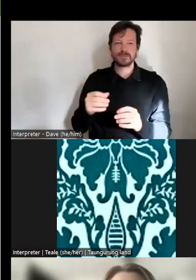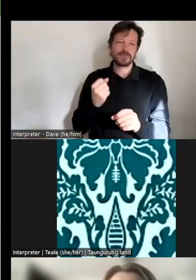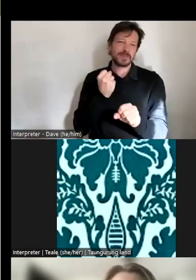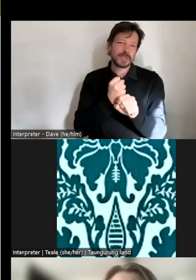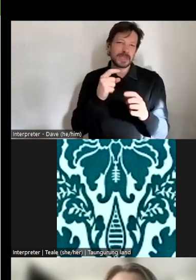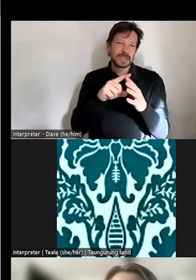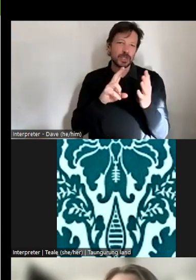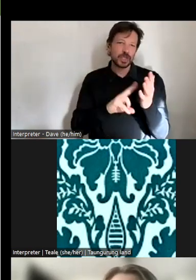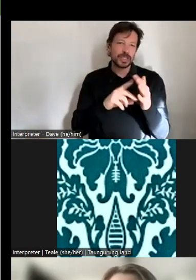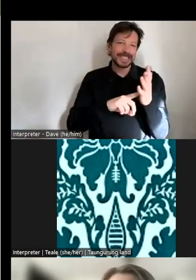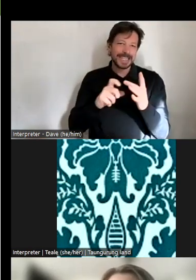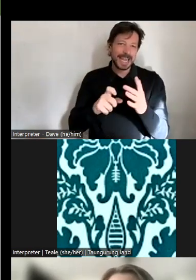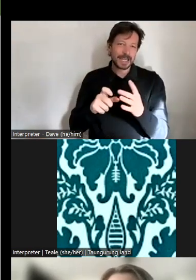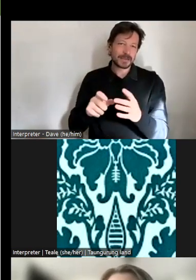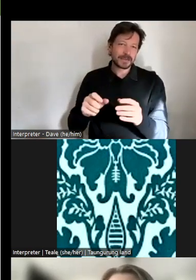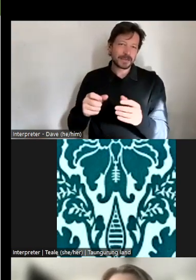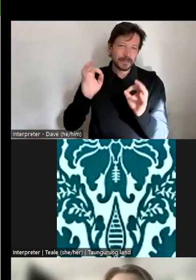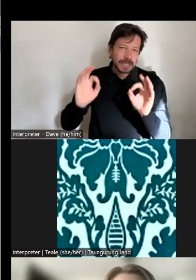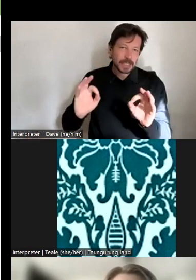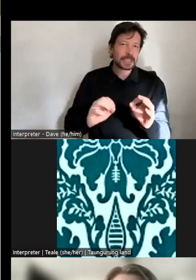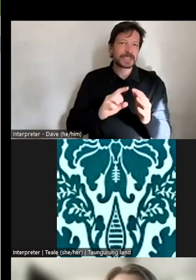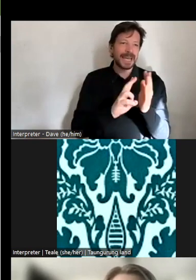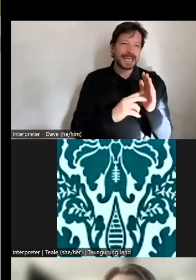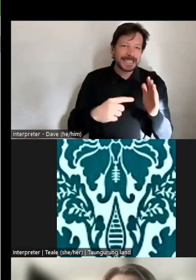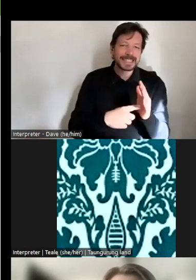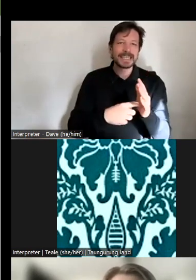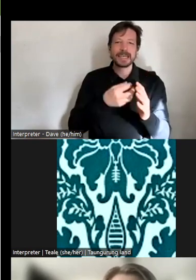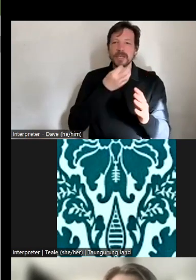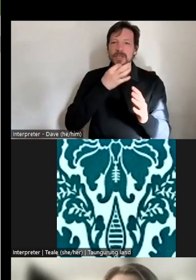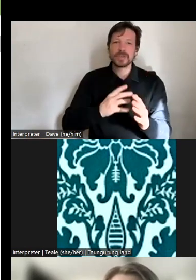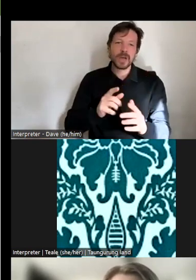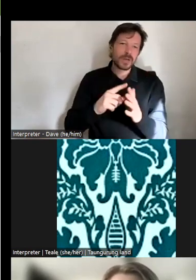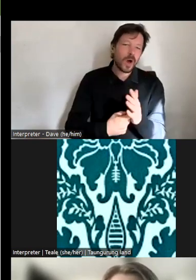or it could be an ENT. Experience with childhood hearing loss can request it,